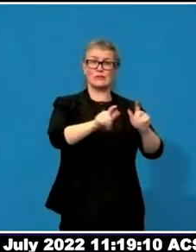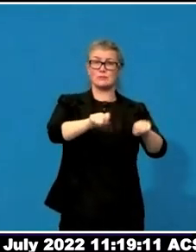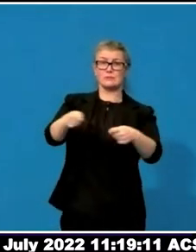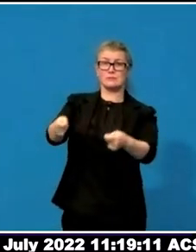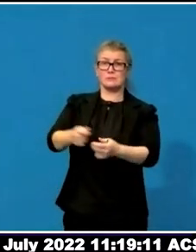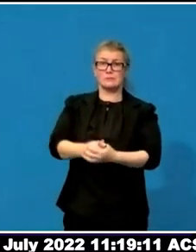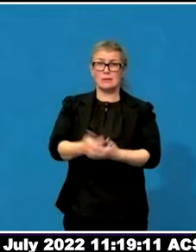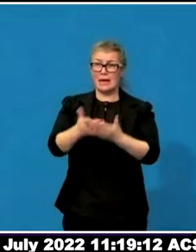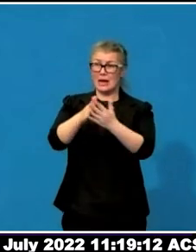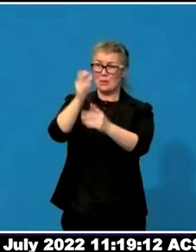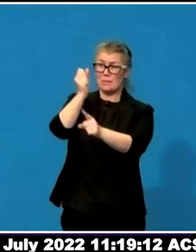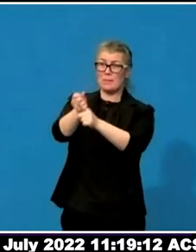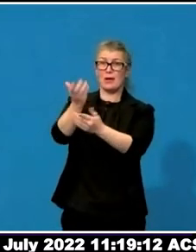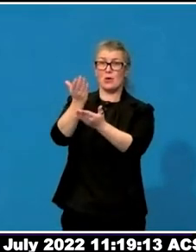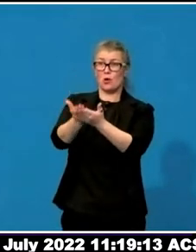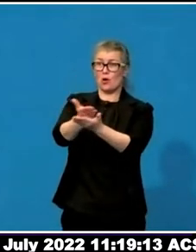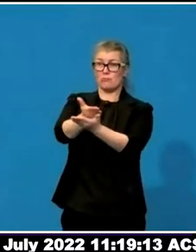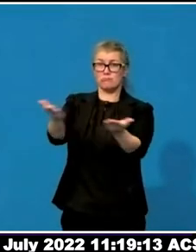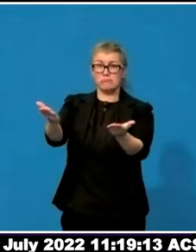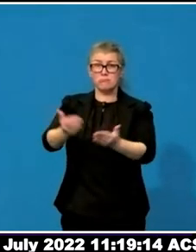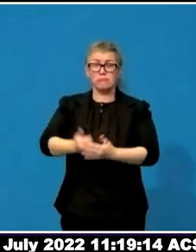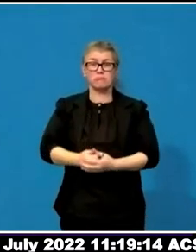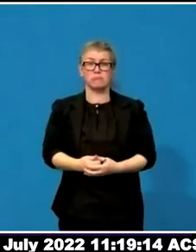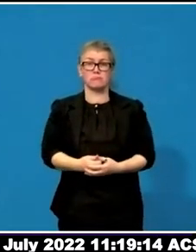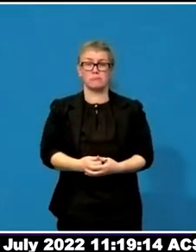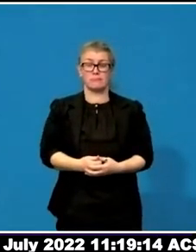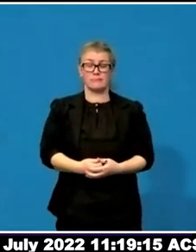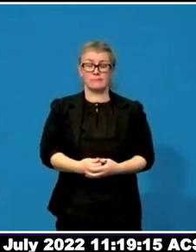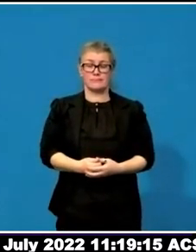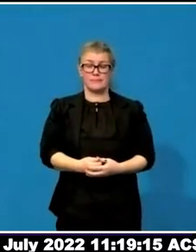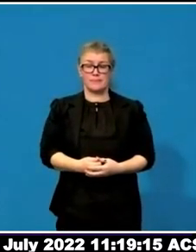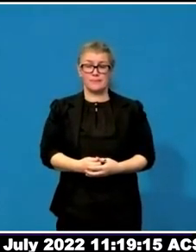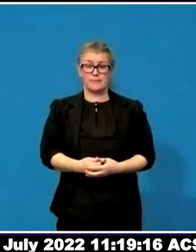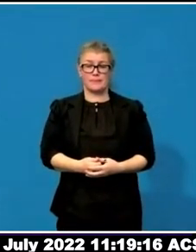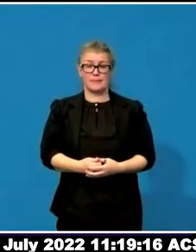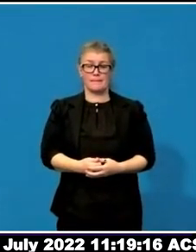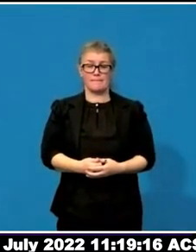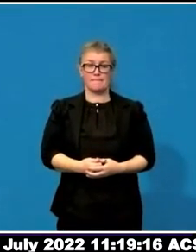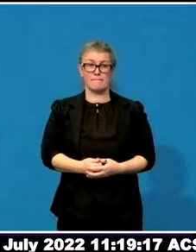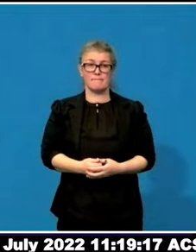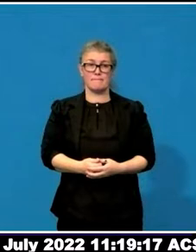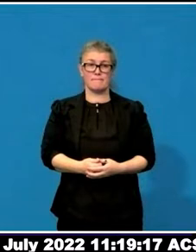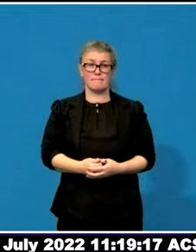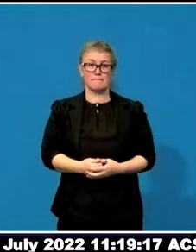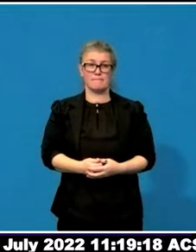of negative interactions with First Nations people have had with government agencies of